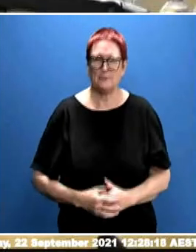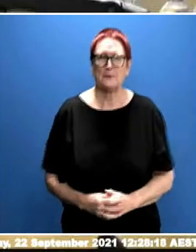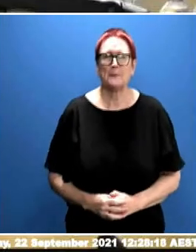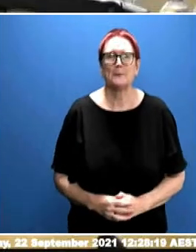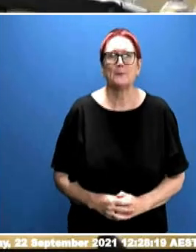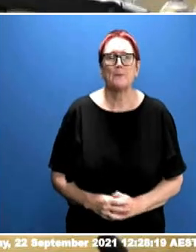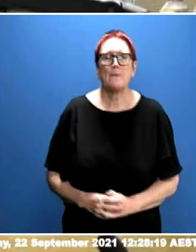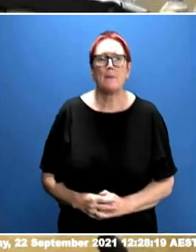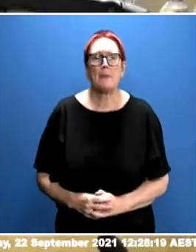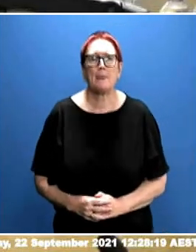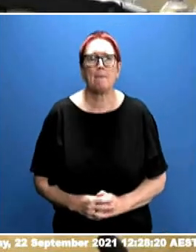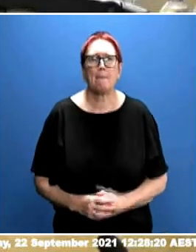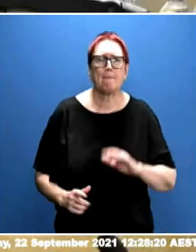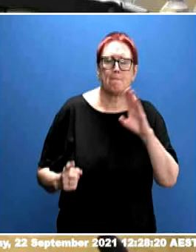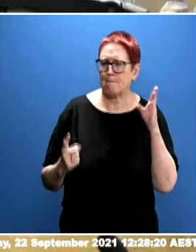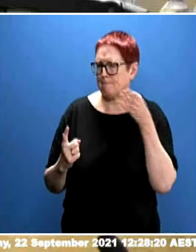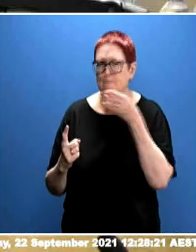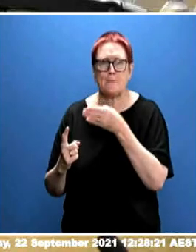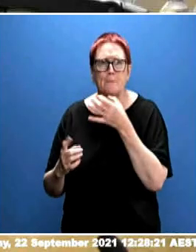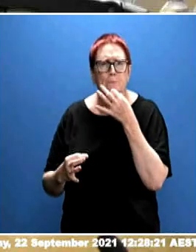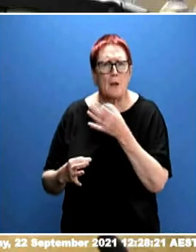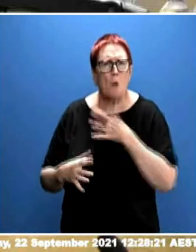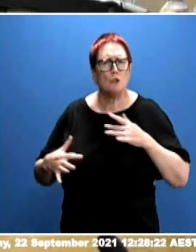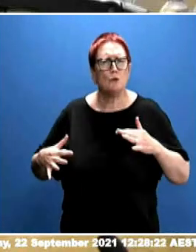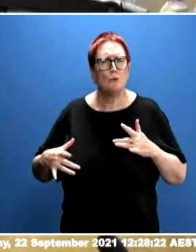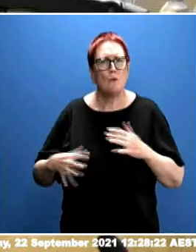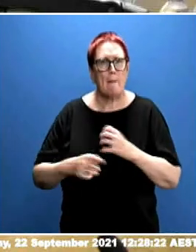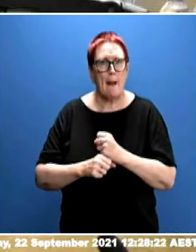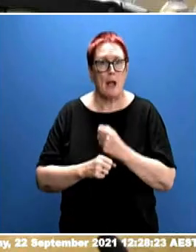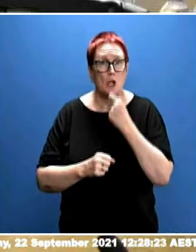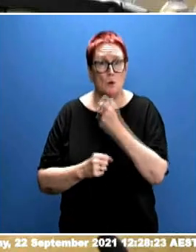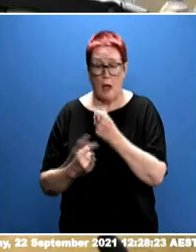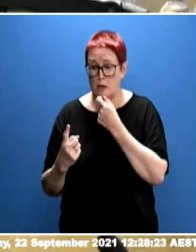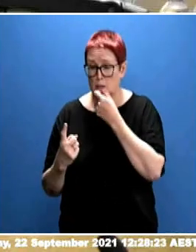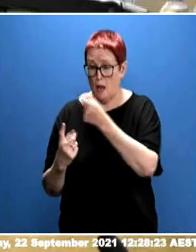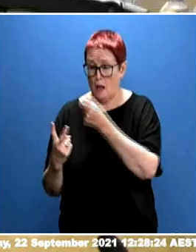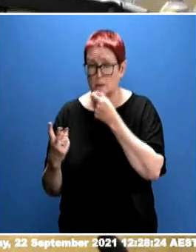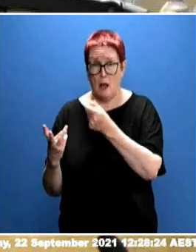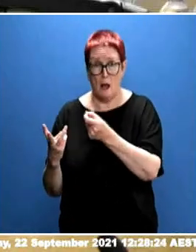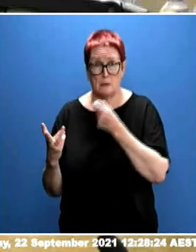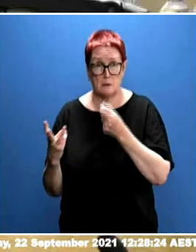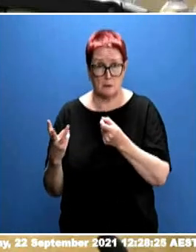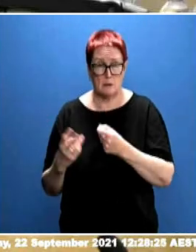Ms Barter, I was just concluding by asking each of you if you could just